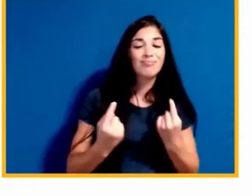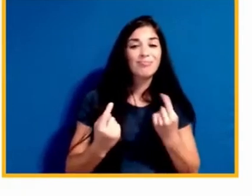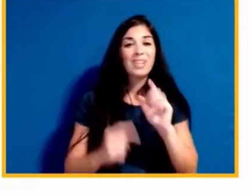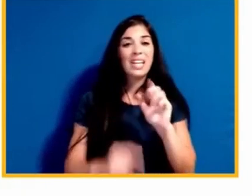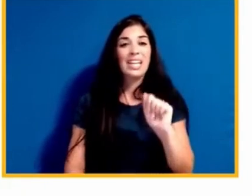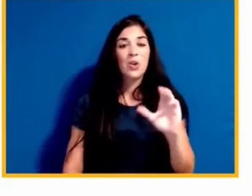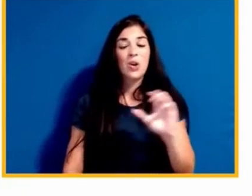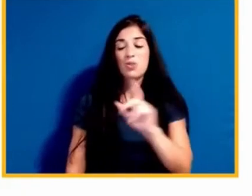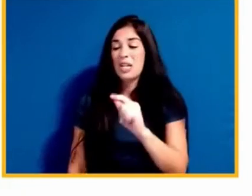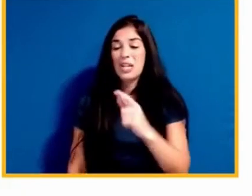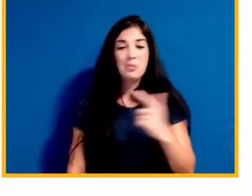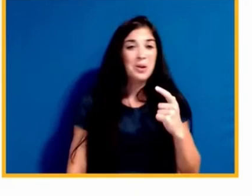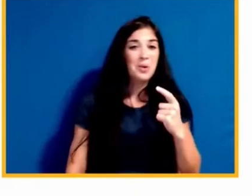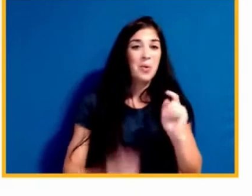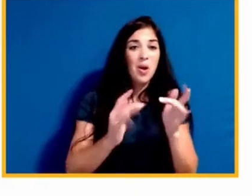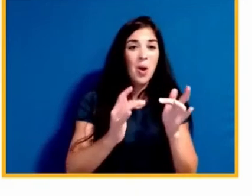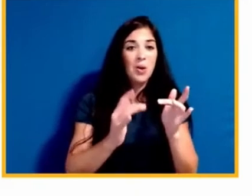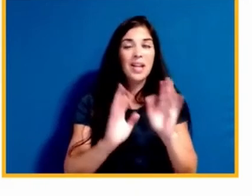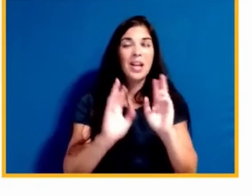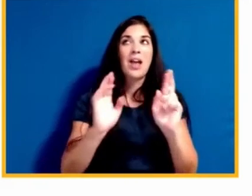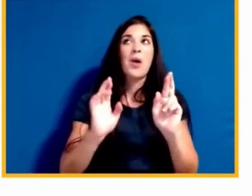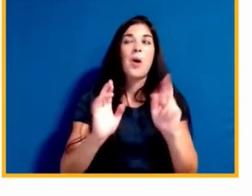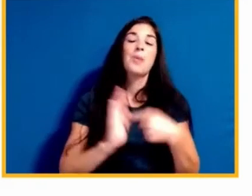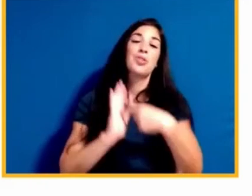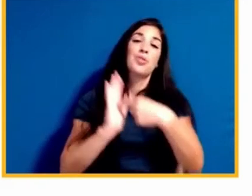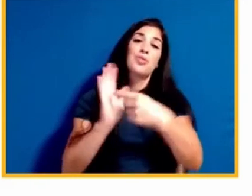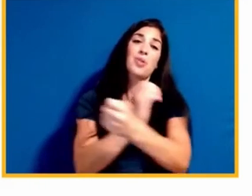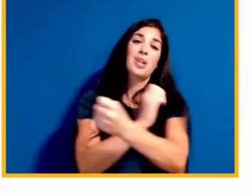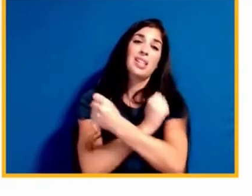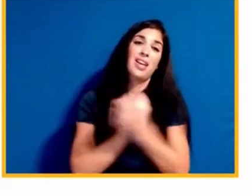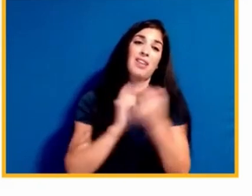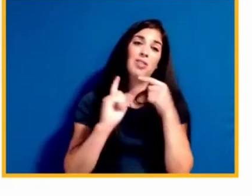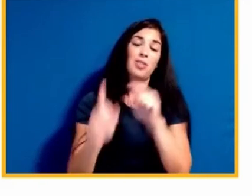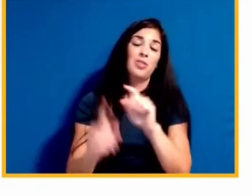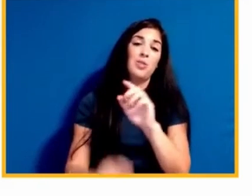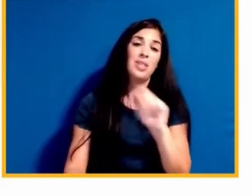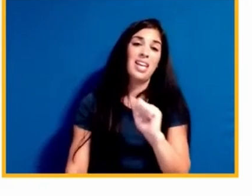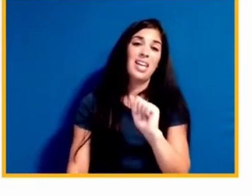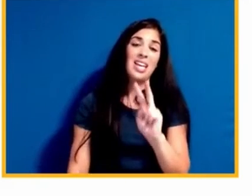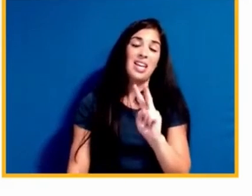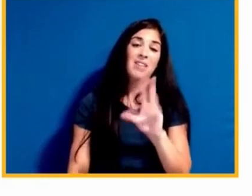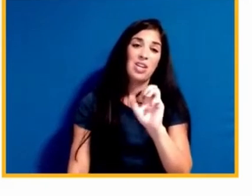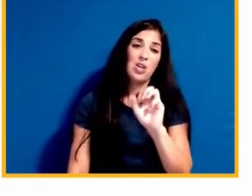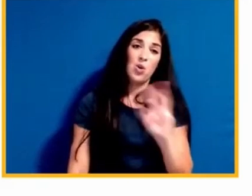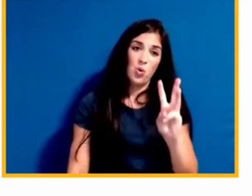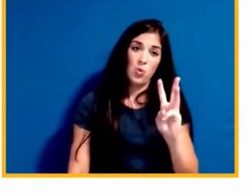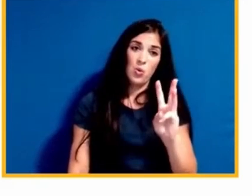Online, I hope that you all have shown some love at some point to the A.V. crew who is comprised of